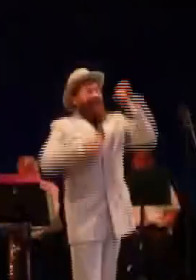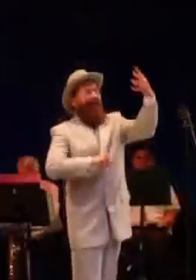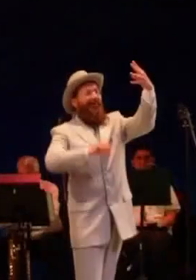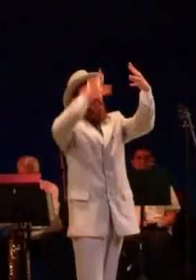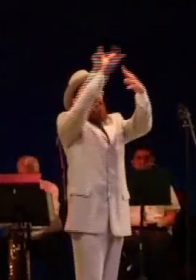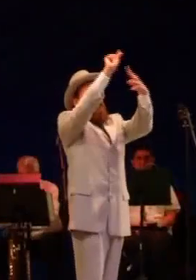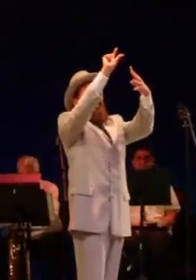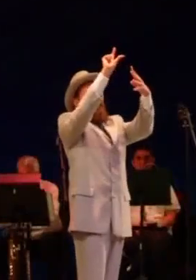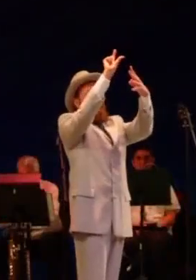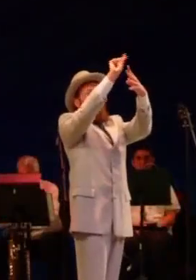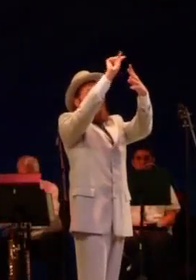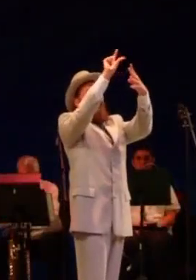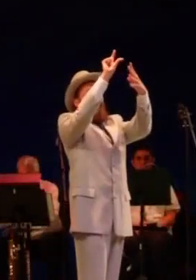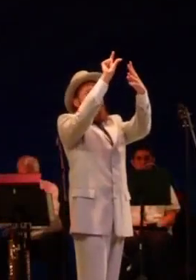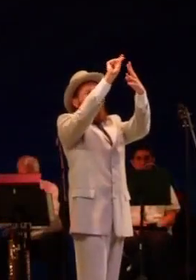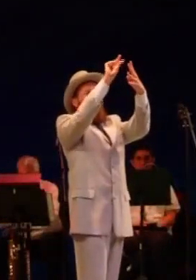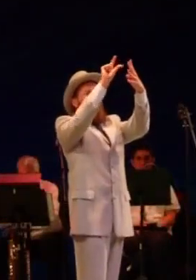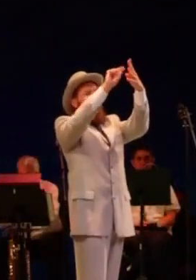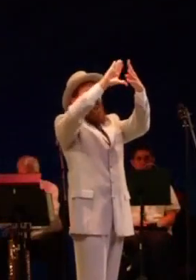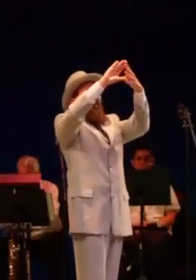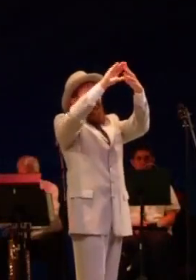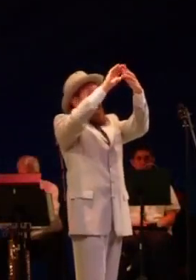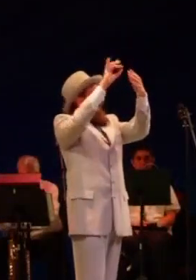His philosophy lets the art lead We heard there's a pool table in